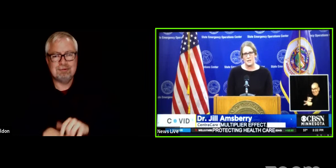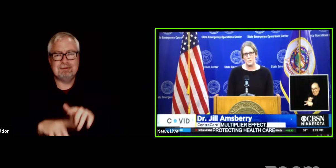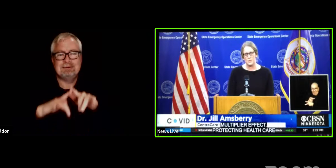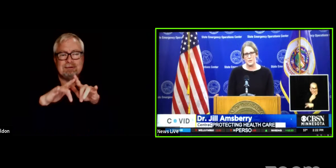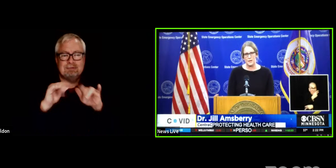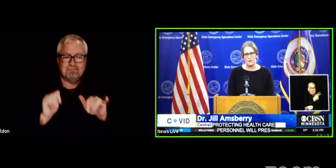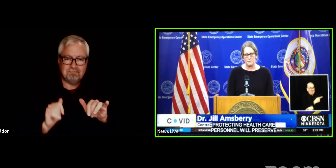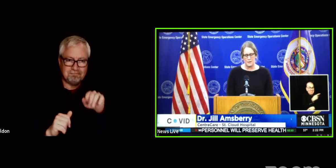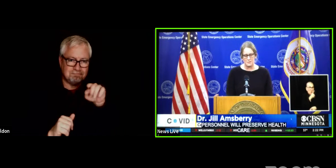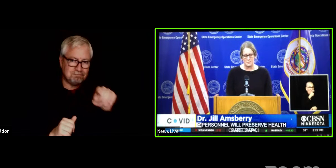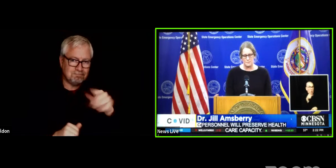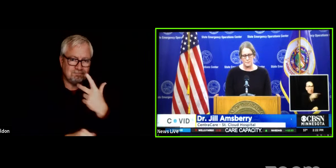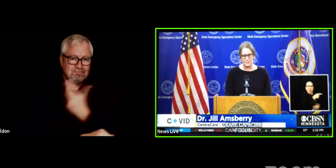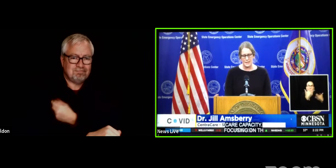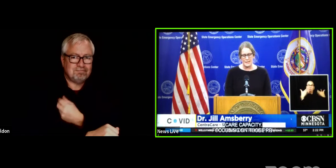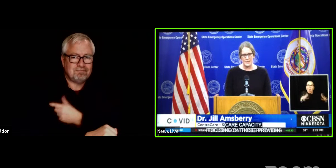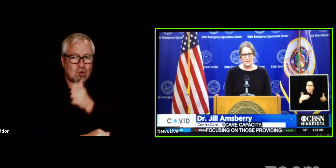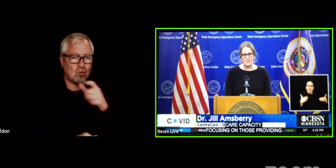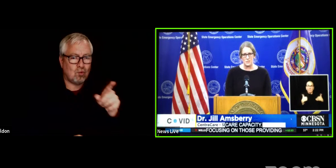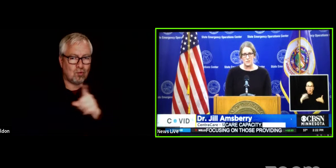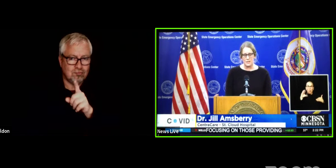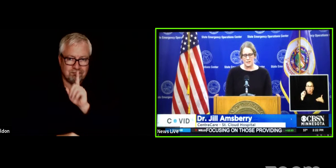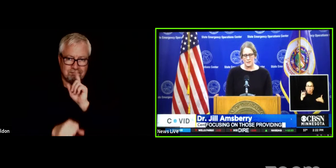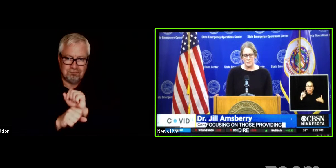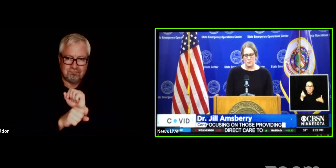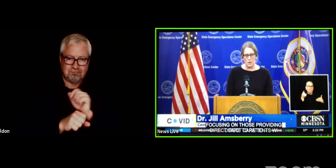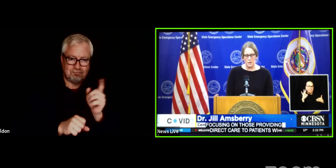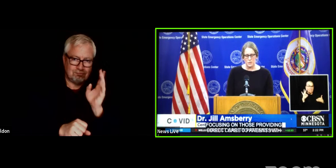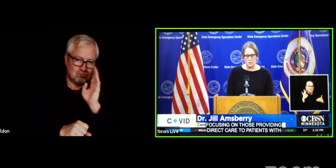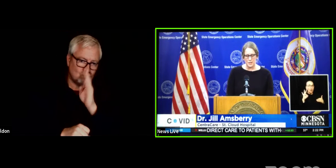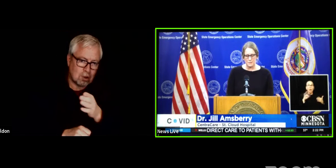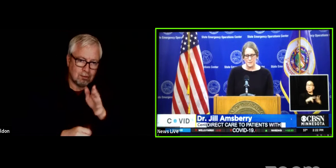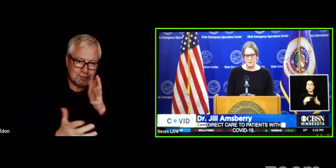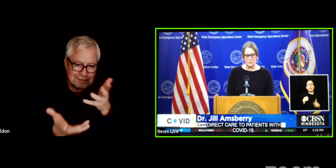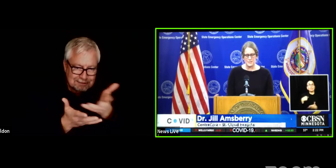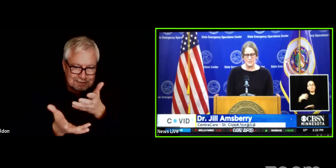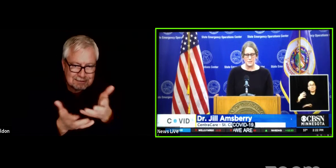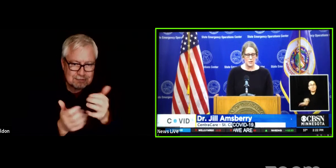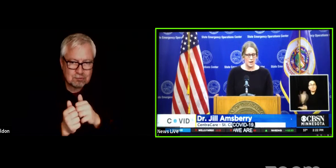THAT MULTIPLIER EFFECT. ADDITIONALLY, LONG-TERM CARE FACILITY RESIDENTS ARE AT HIGH